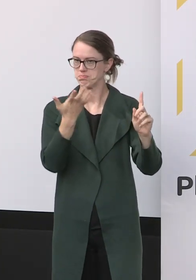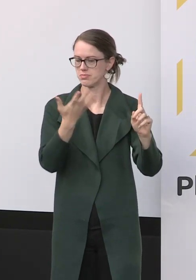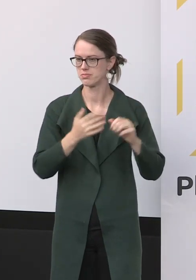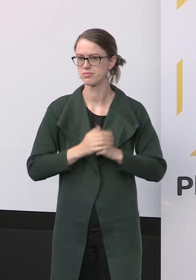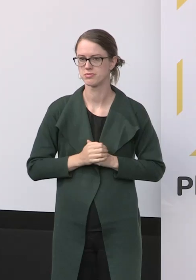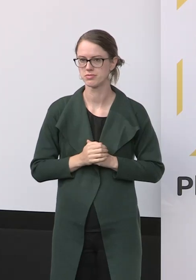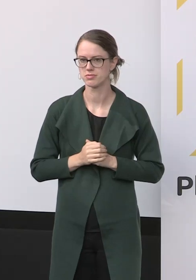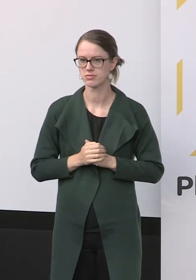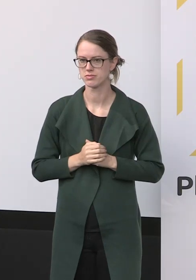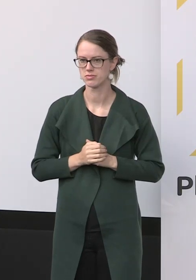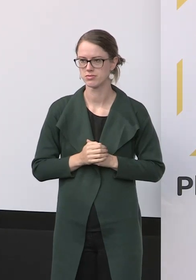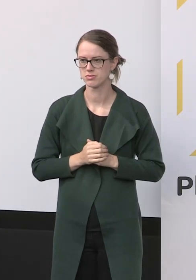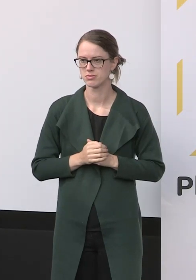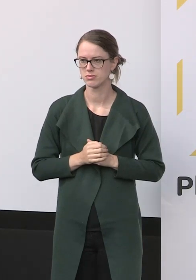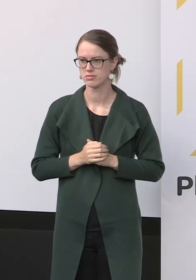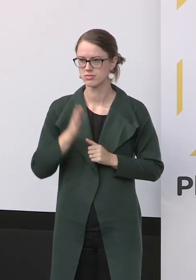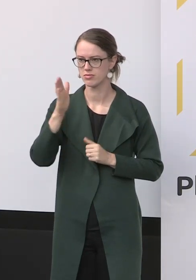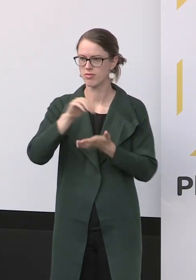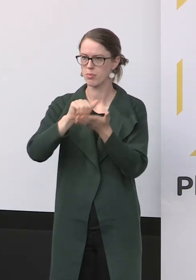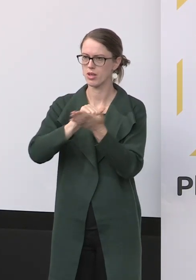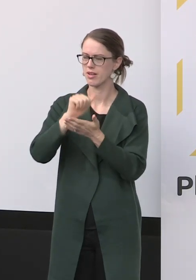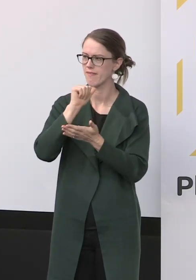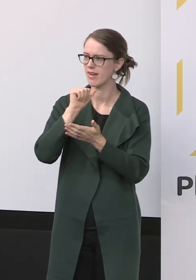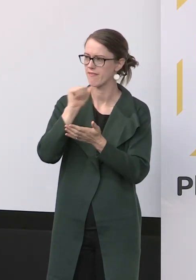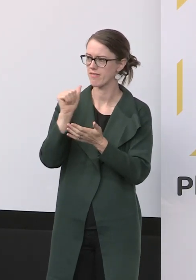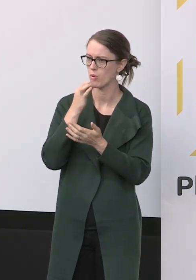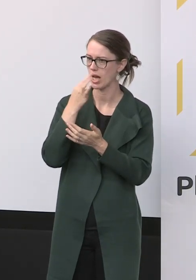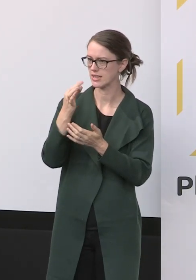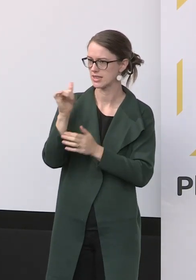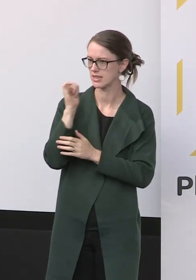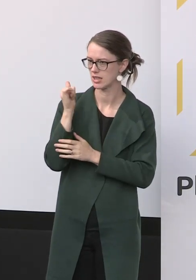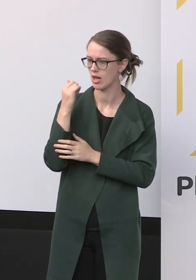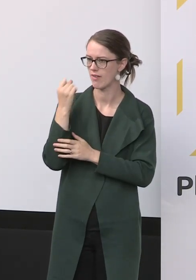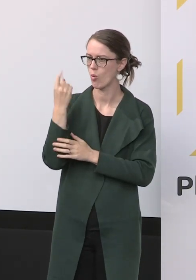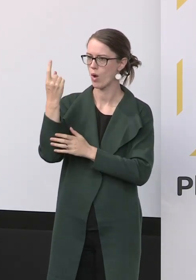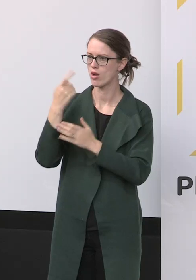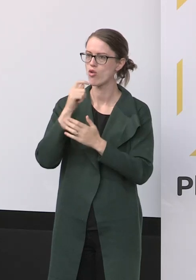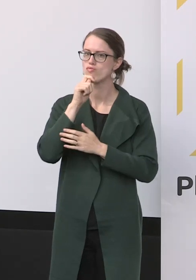be interested to see what that is. But the PM herself may well speak about that.